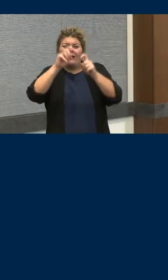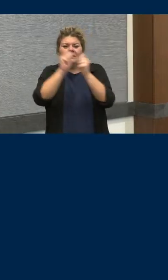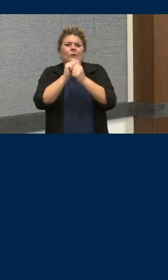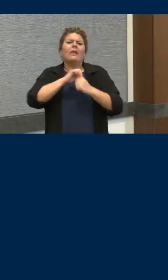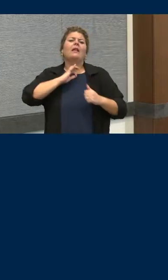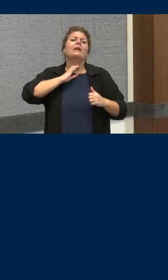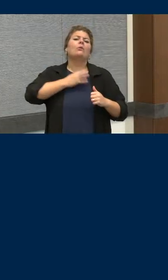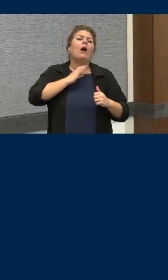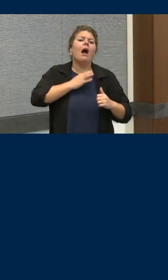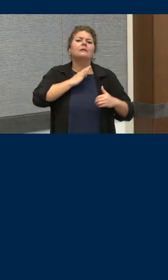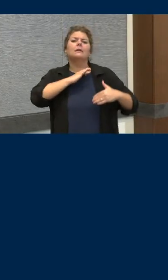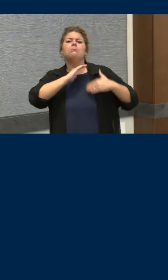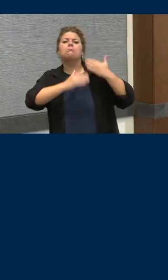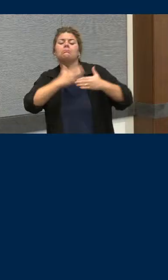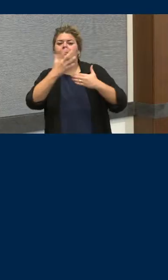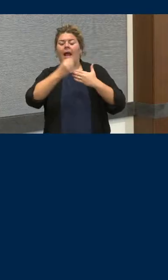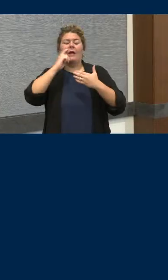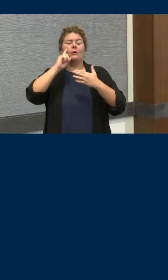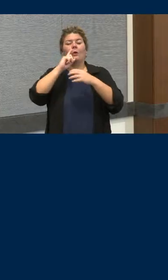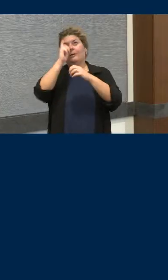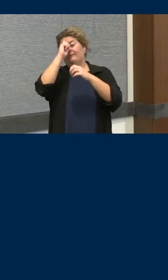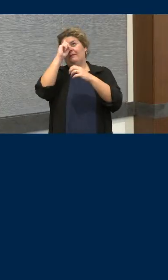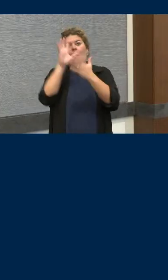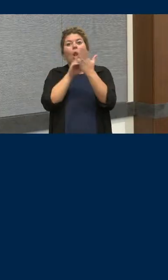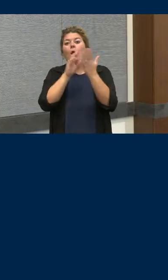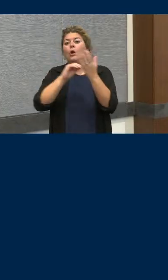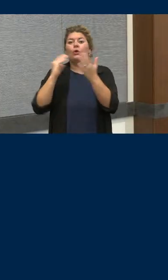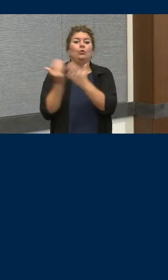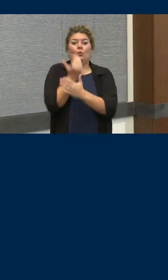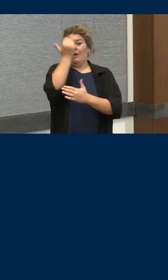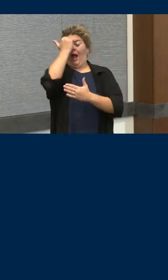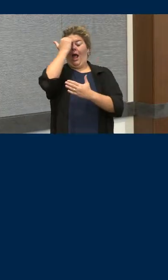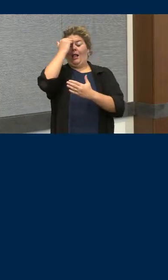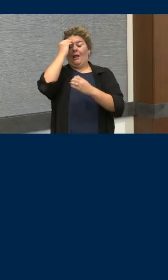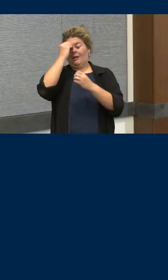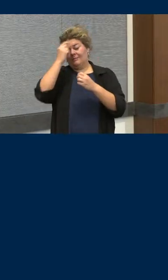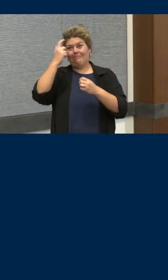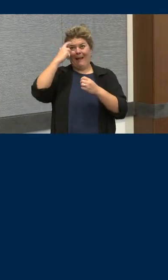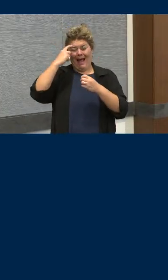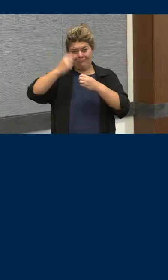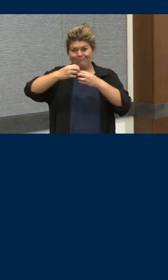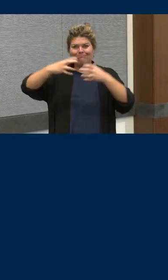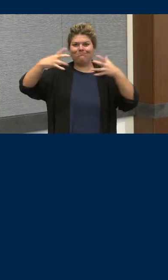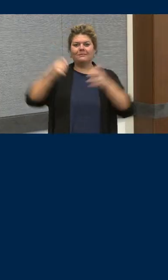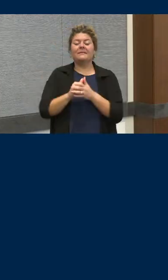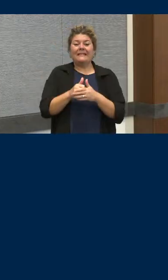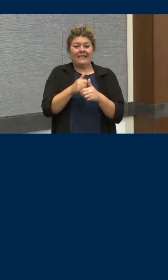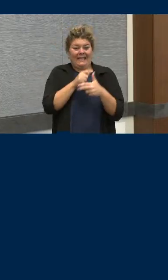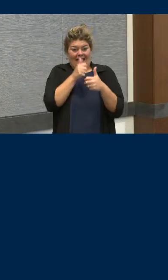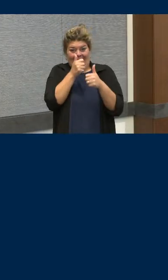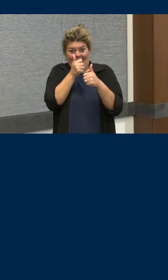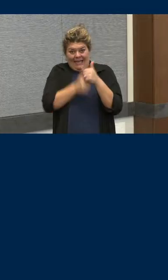knowledge. Equally important, each of them